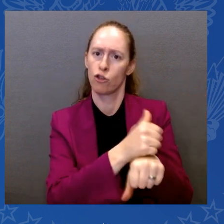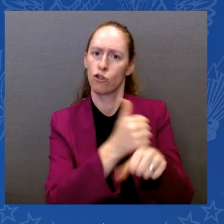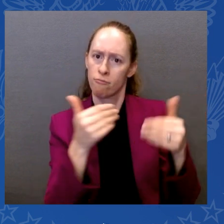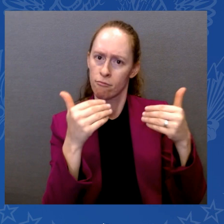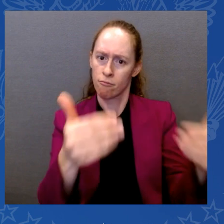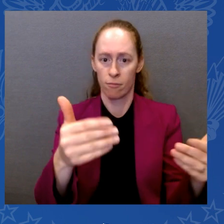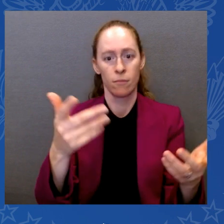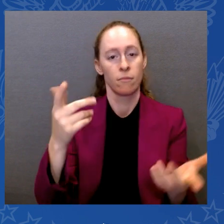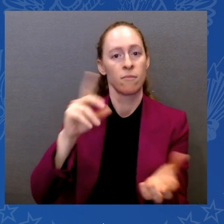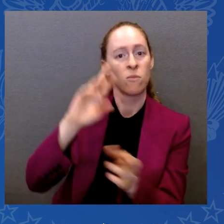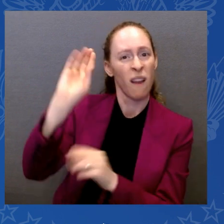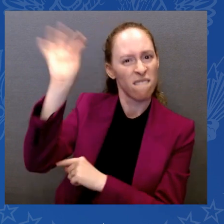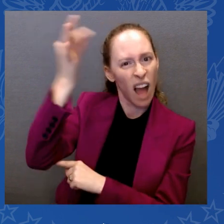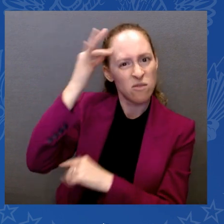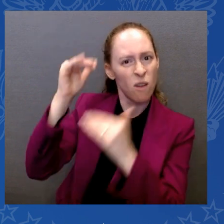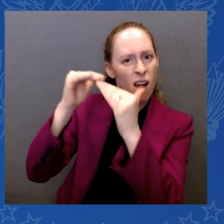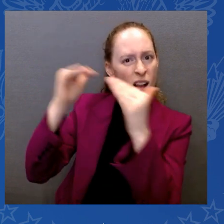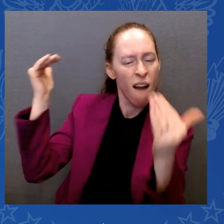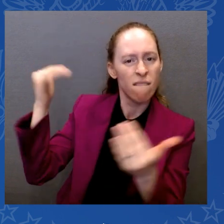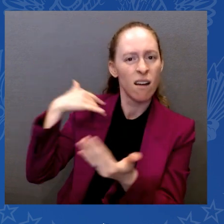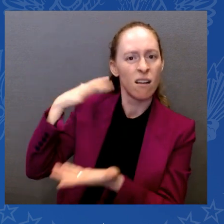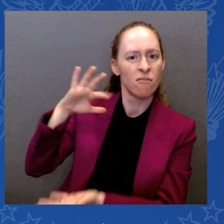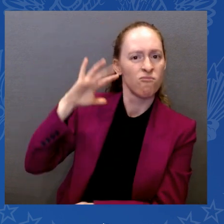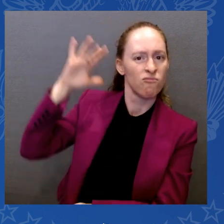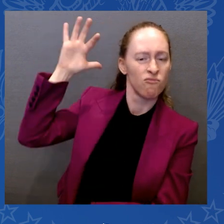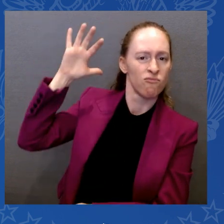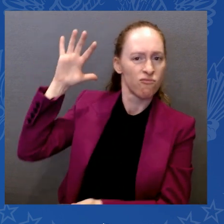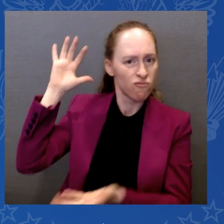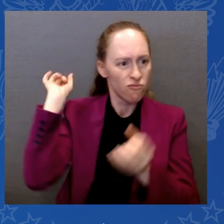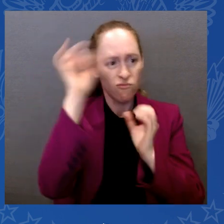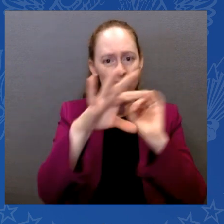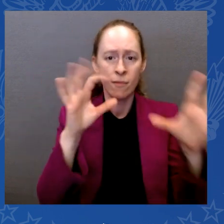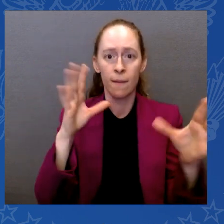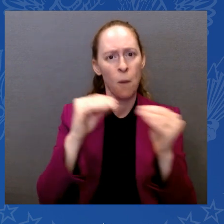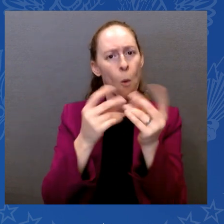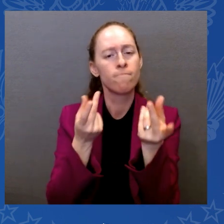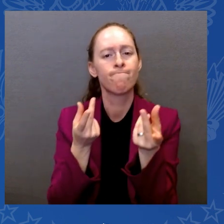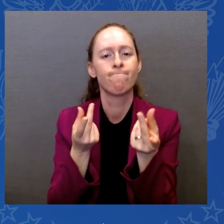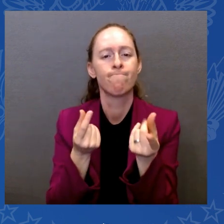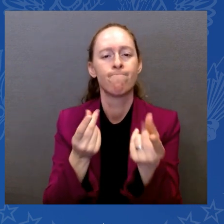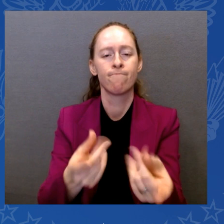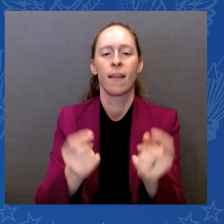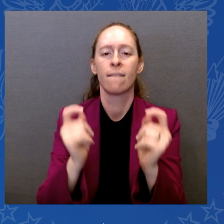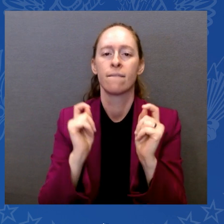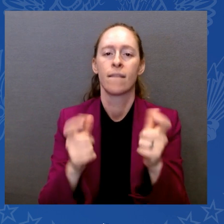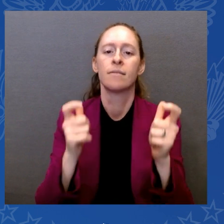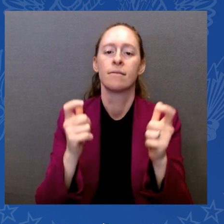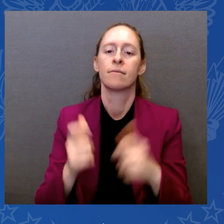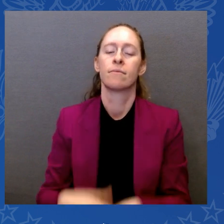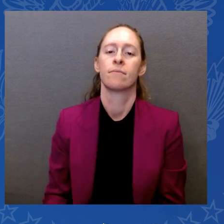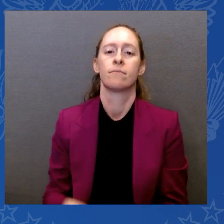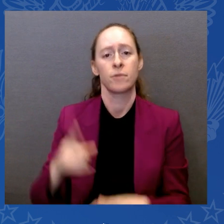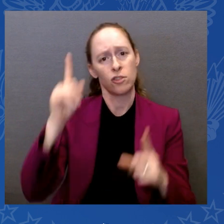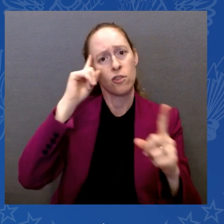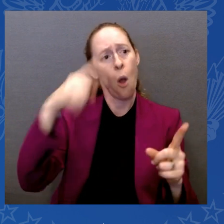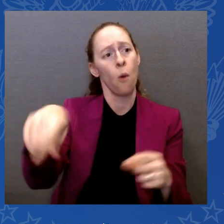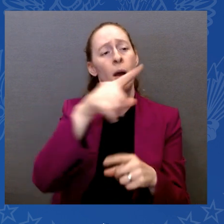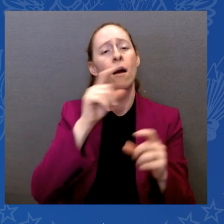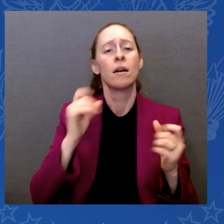And it's going to help people start rebuilding their lives. And as part of the declaration, I'm announcing today that I've authorized 100 percent --